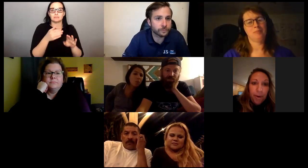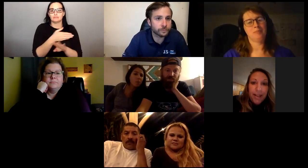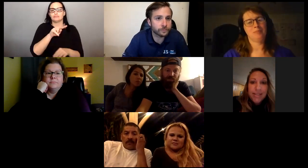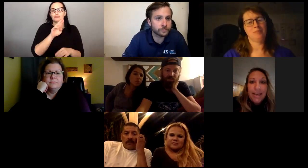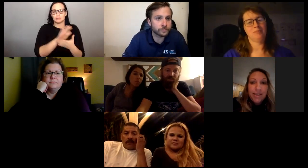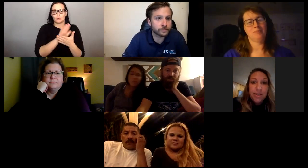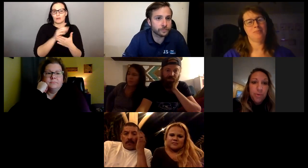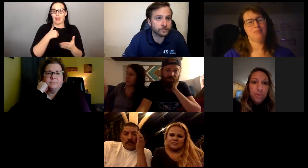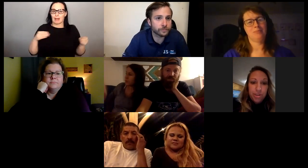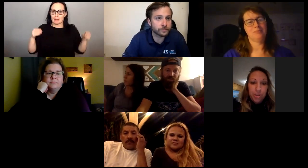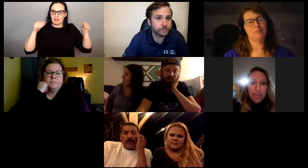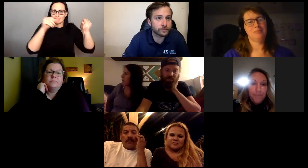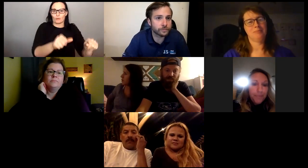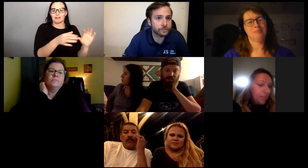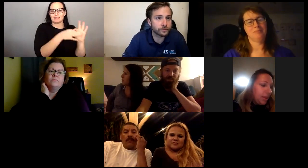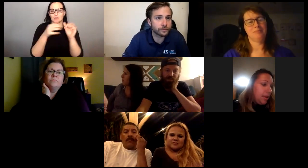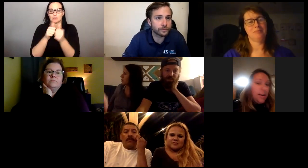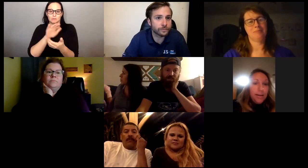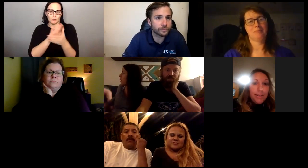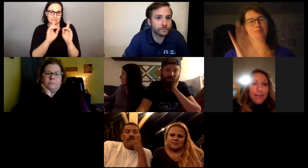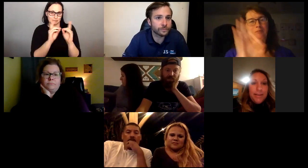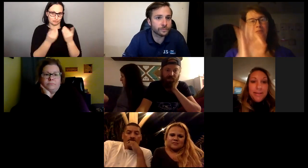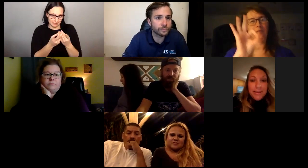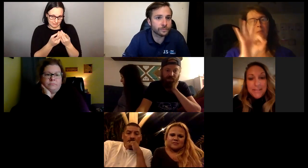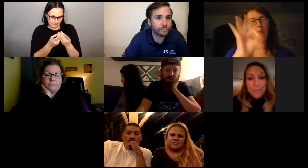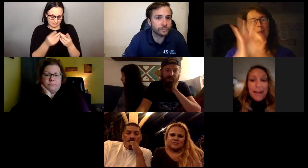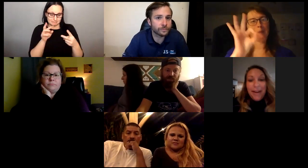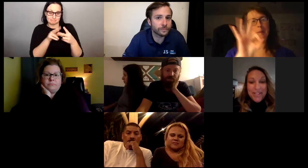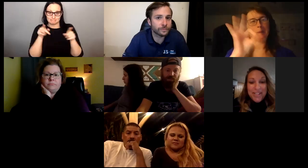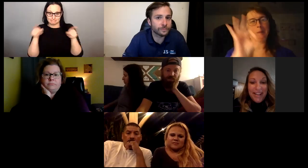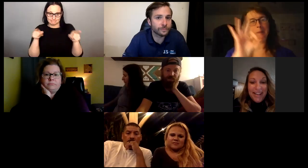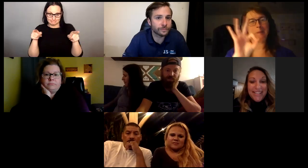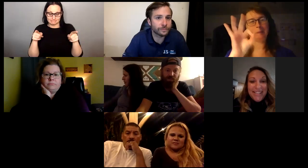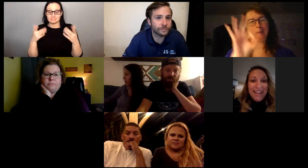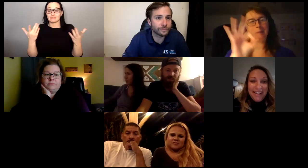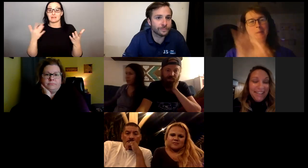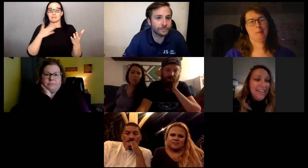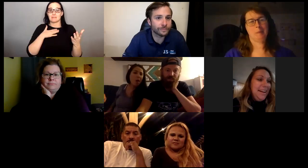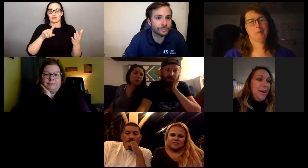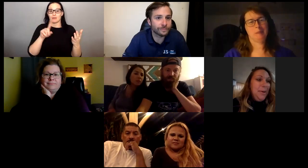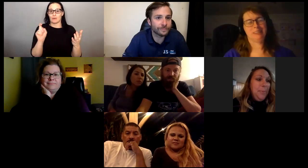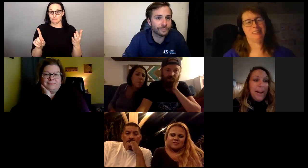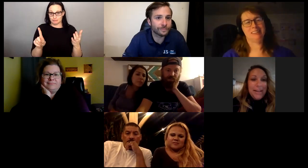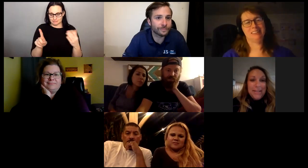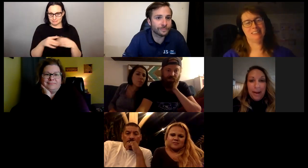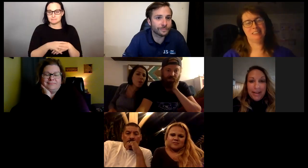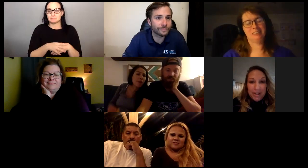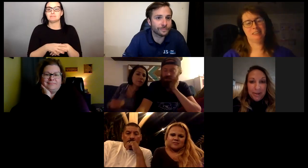that's linked to the school district